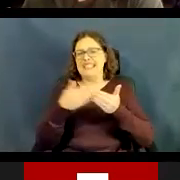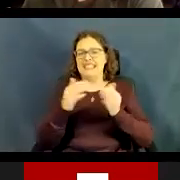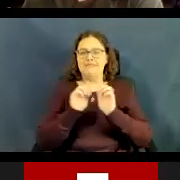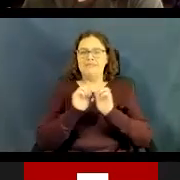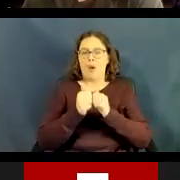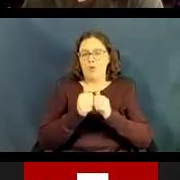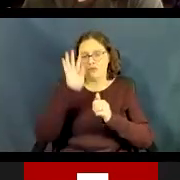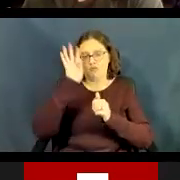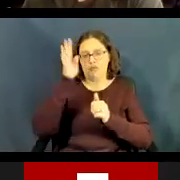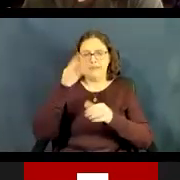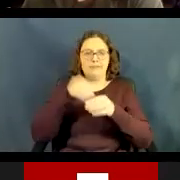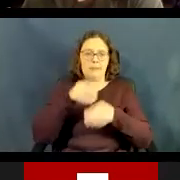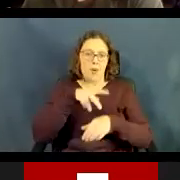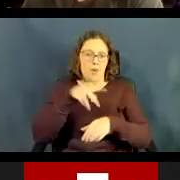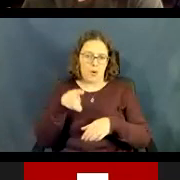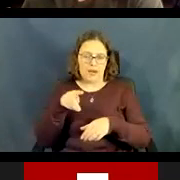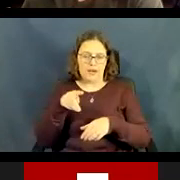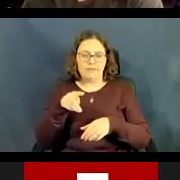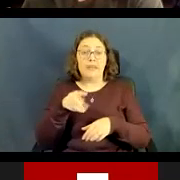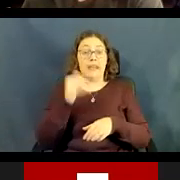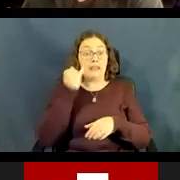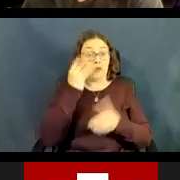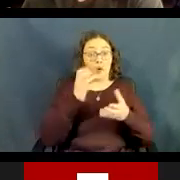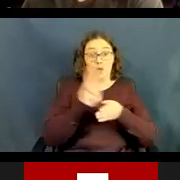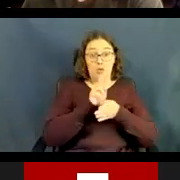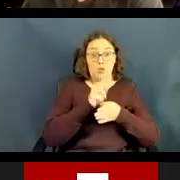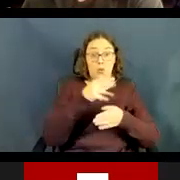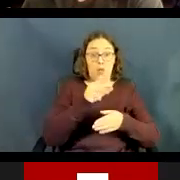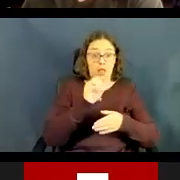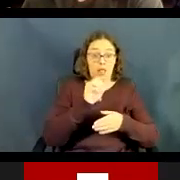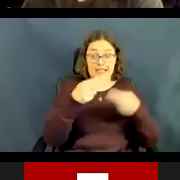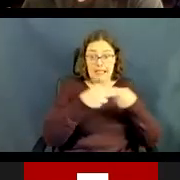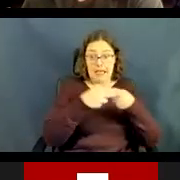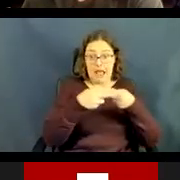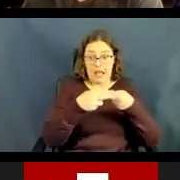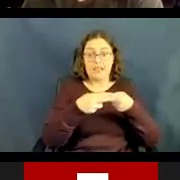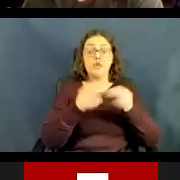use that in slides and you have Google as well you can always upload that into your